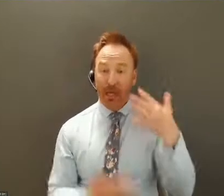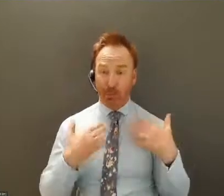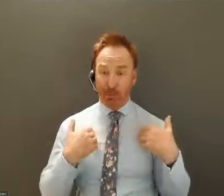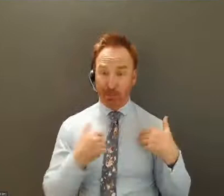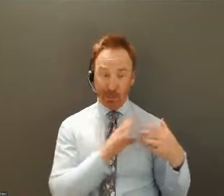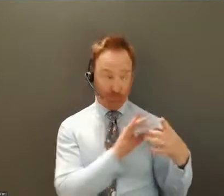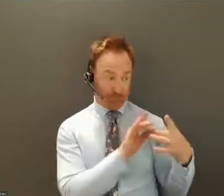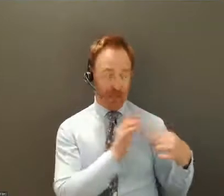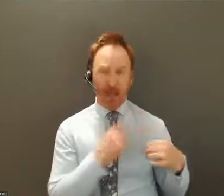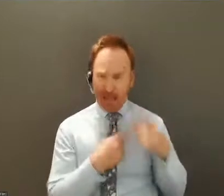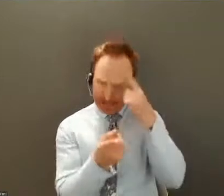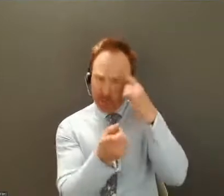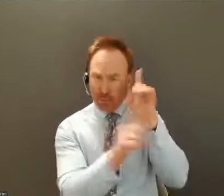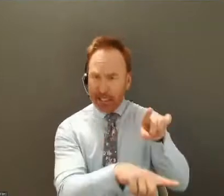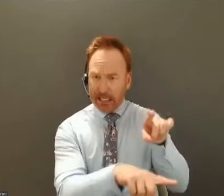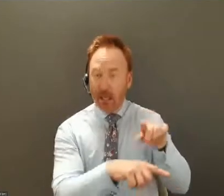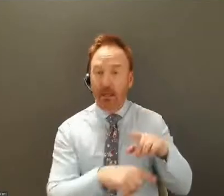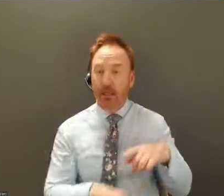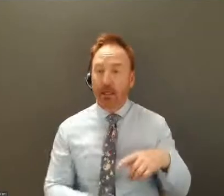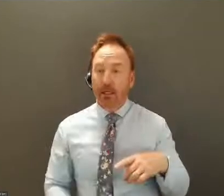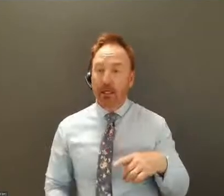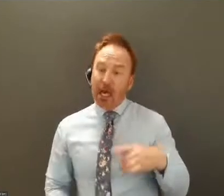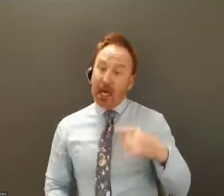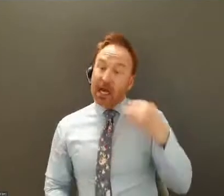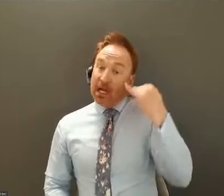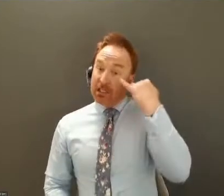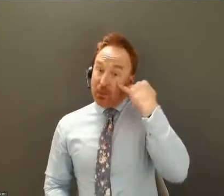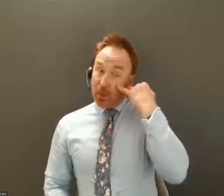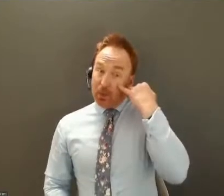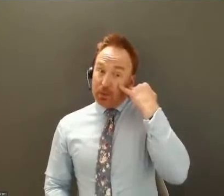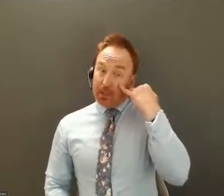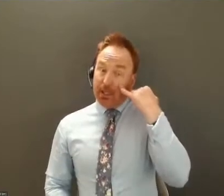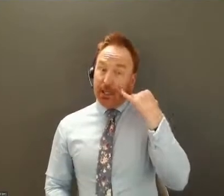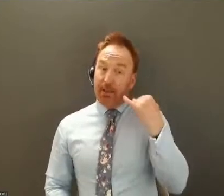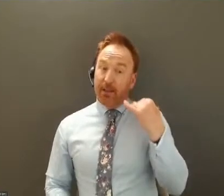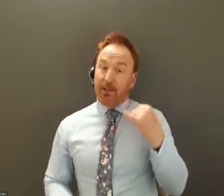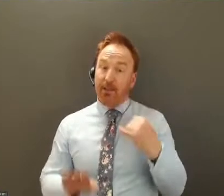upon the best information we have. Doctor Hanley and his team are